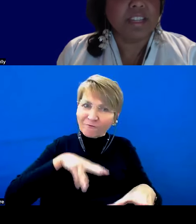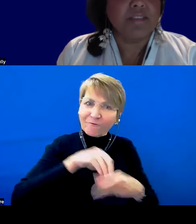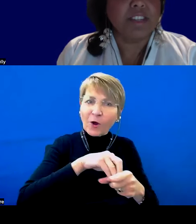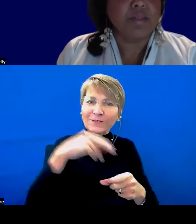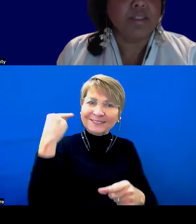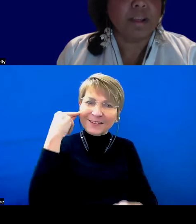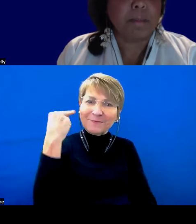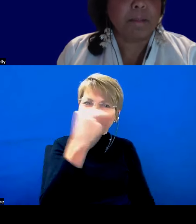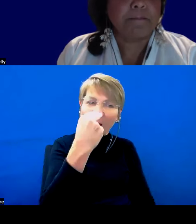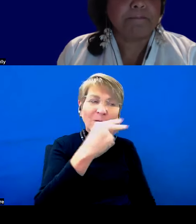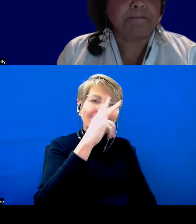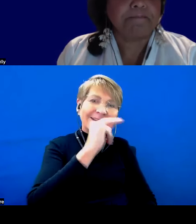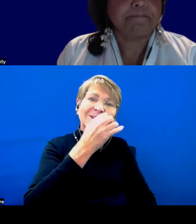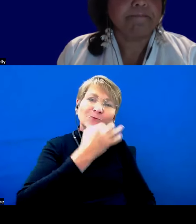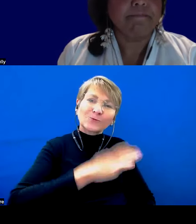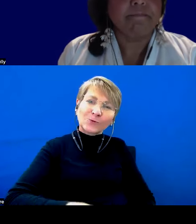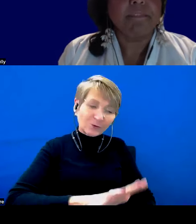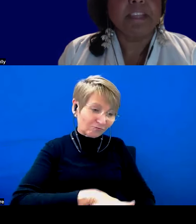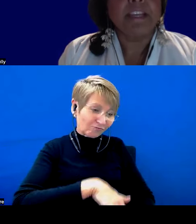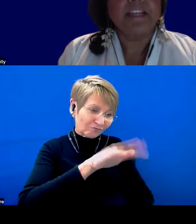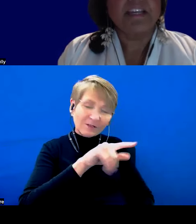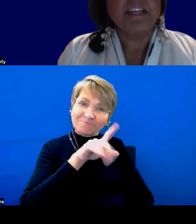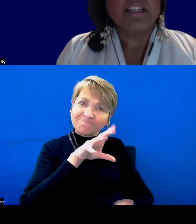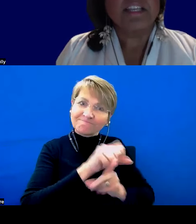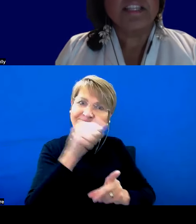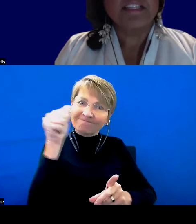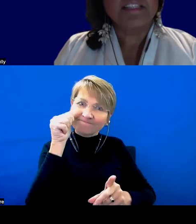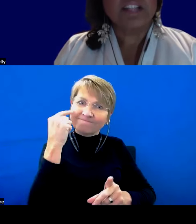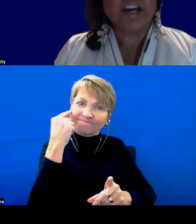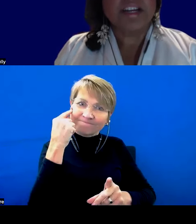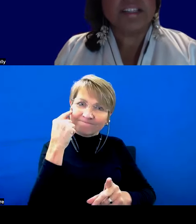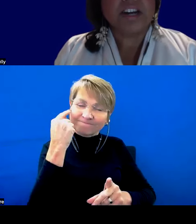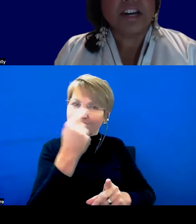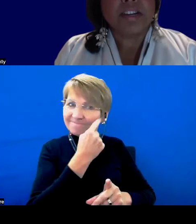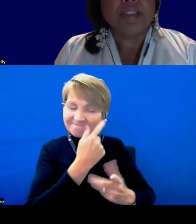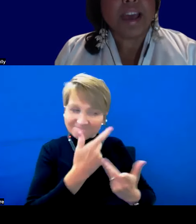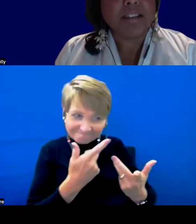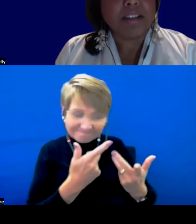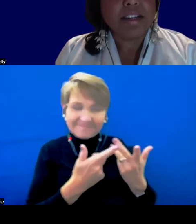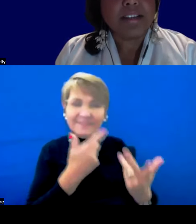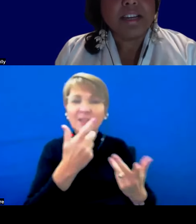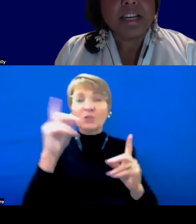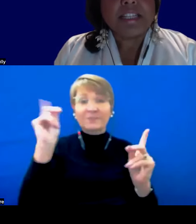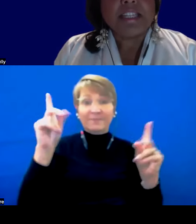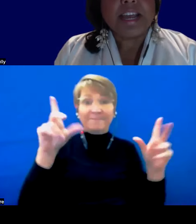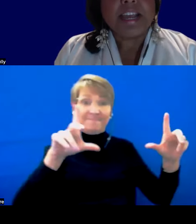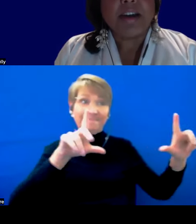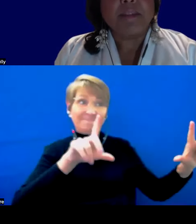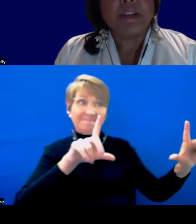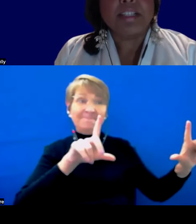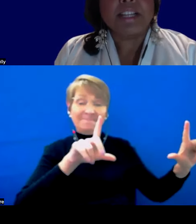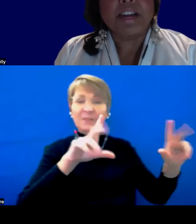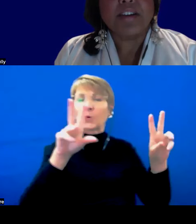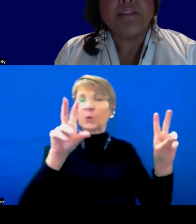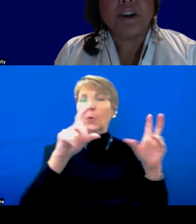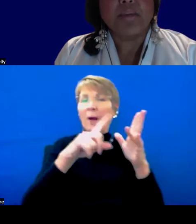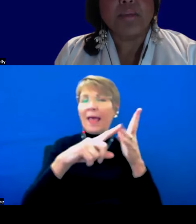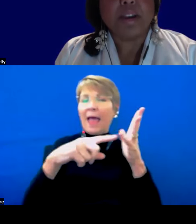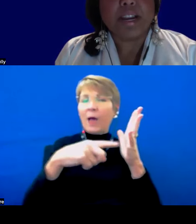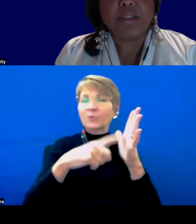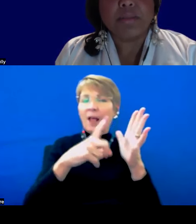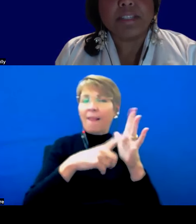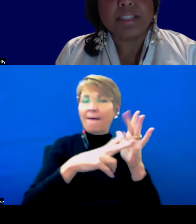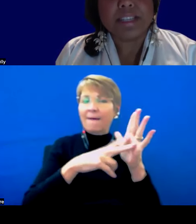visual development. So this slide is titled 'Outline'. Today iIm going to clarify what an orthoptist is